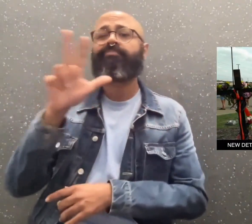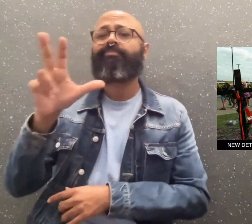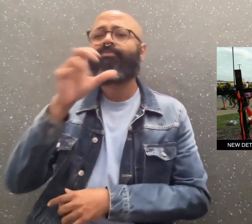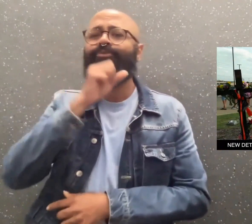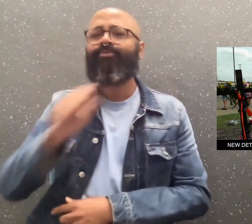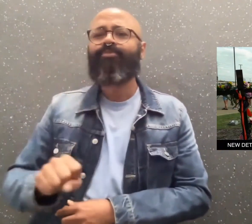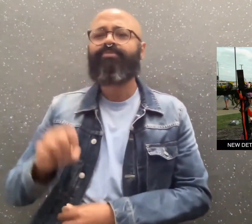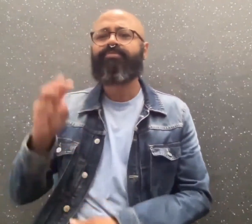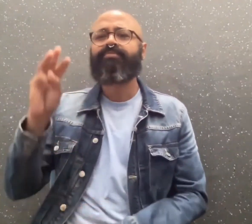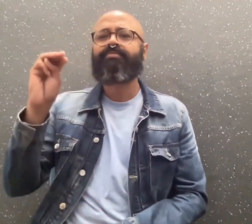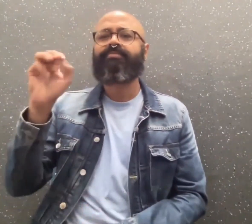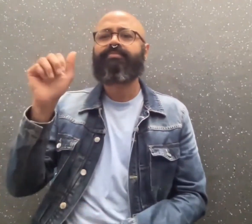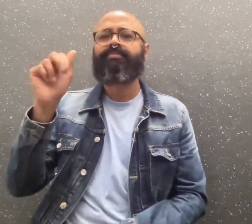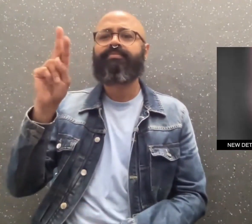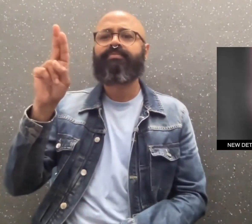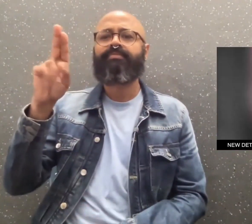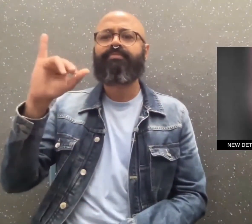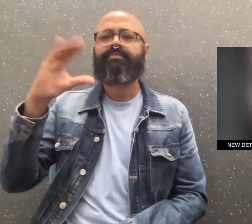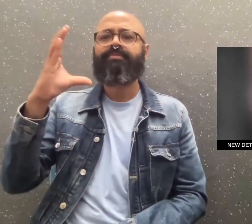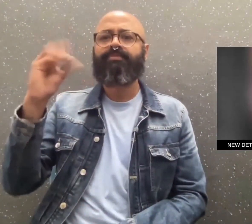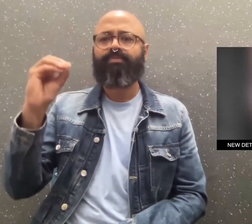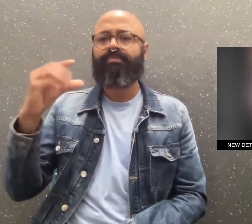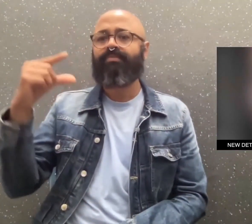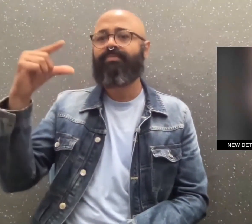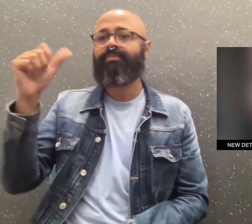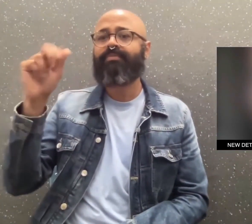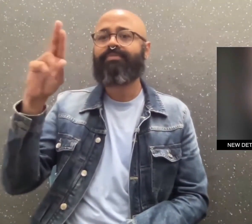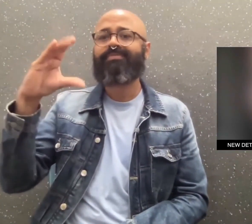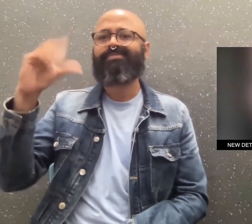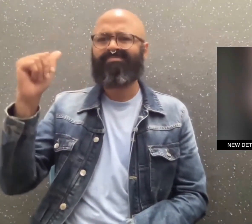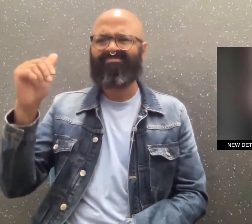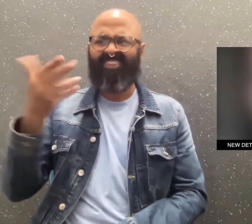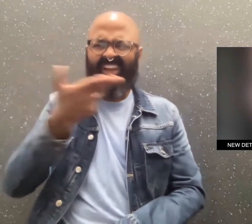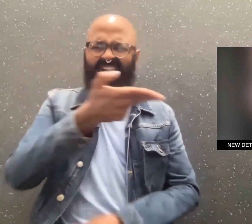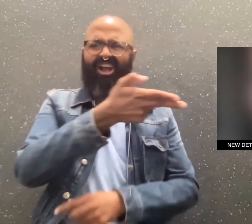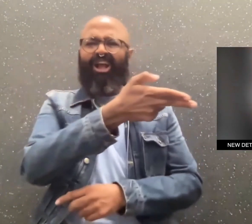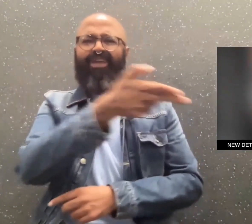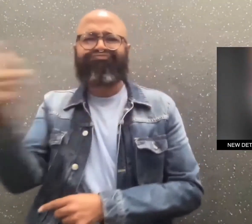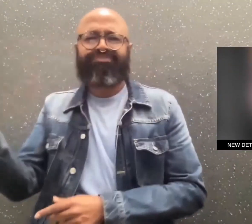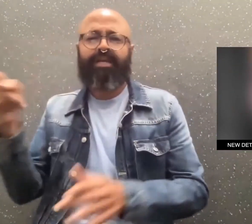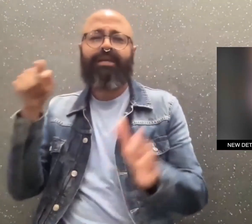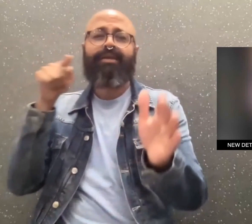Saturday afternoon, police say a 33 year old man named Maurizio Garcia Open fire